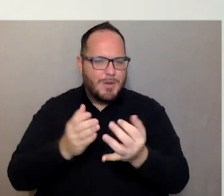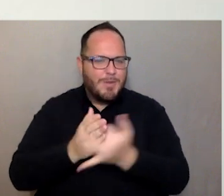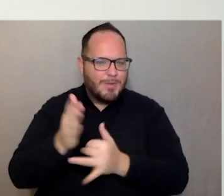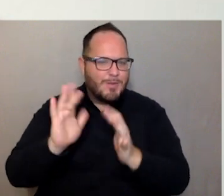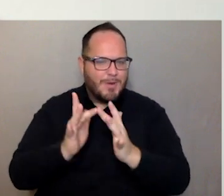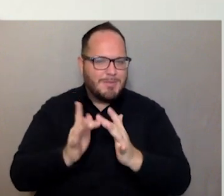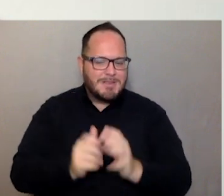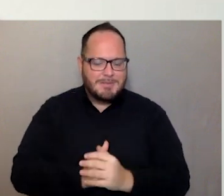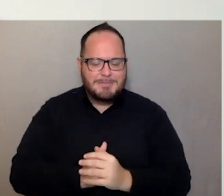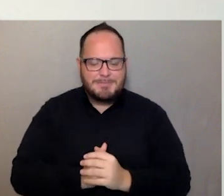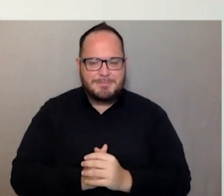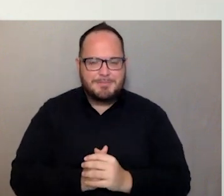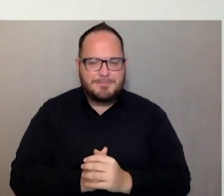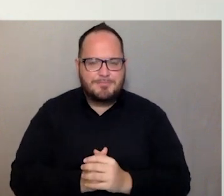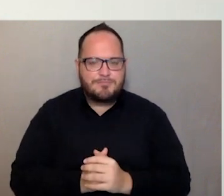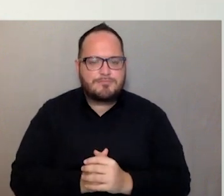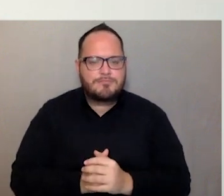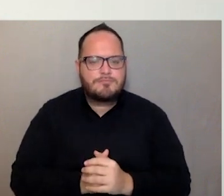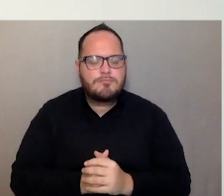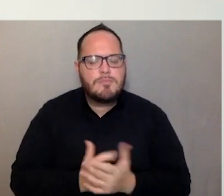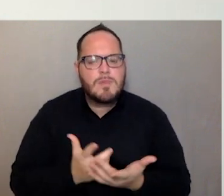THERE. AND I THINK THERE'S ALSO JUST, I